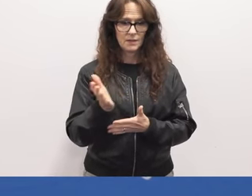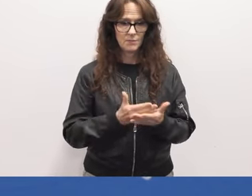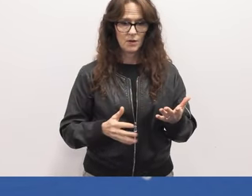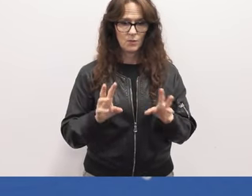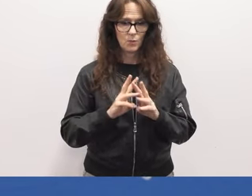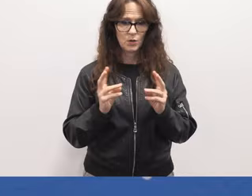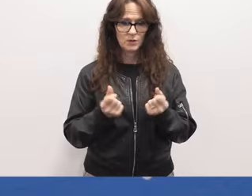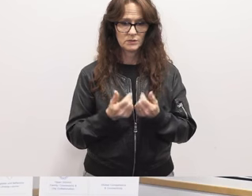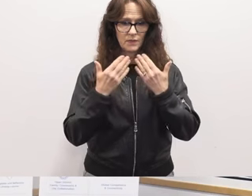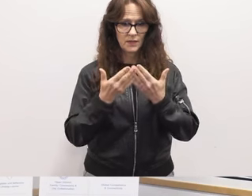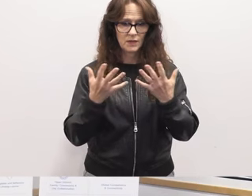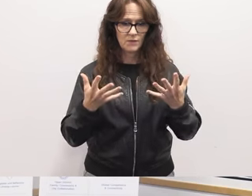Thank you everyone.